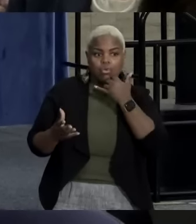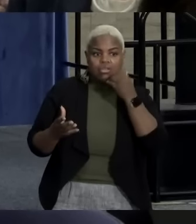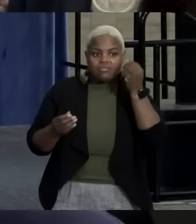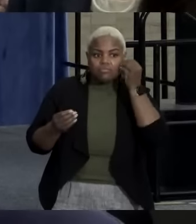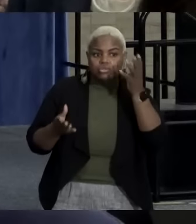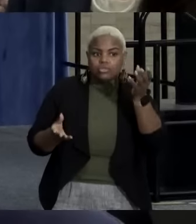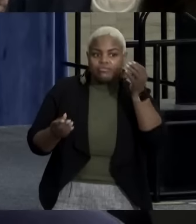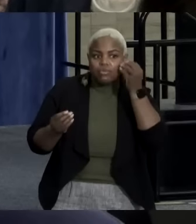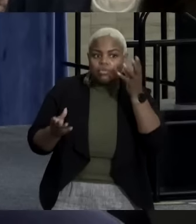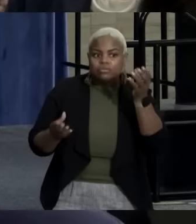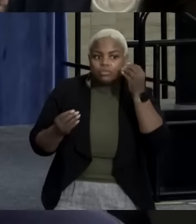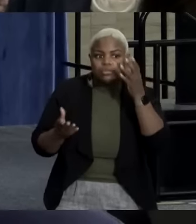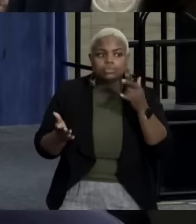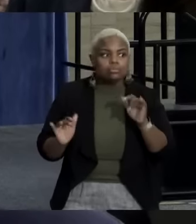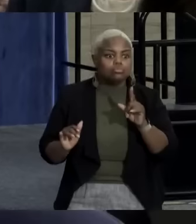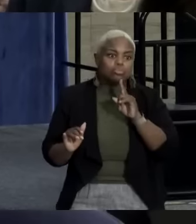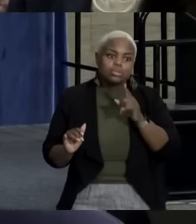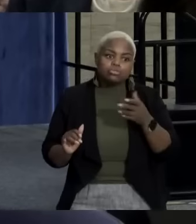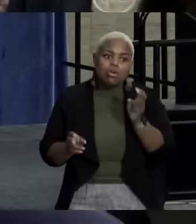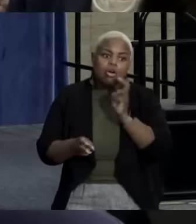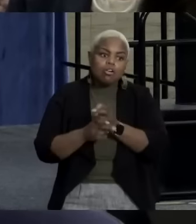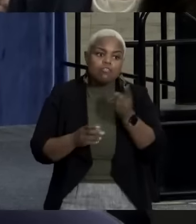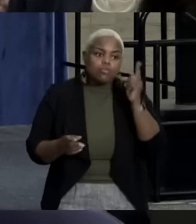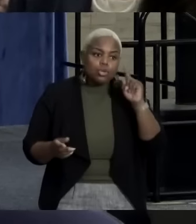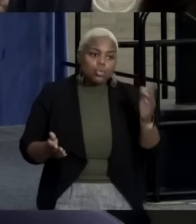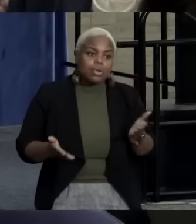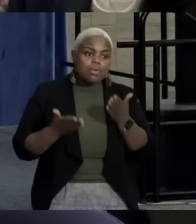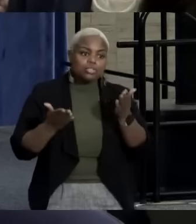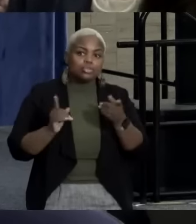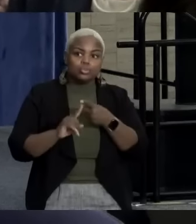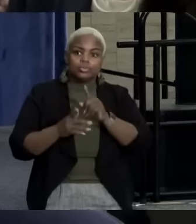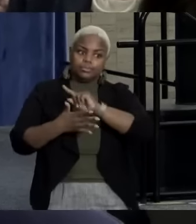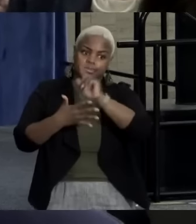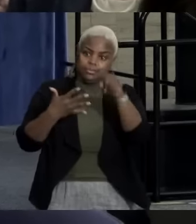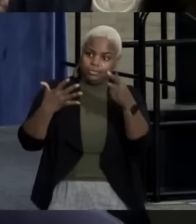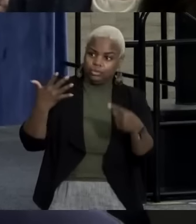recommendations to get down to the clinician level, where clinicians are actually comfortable